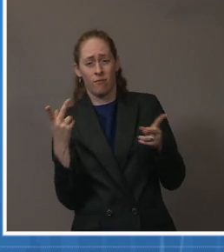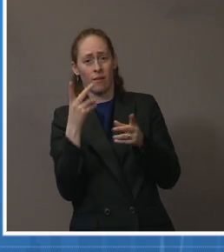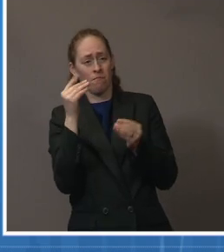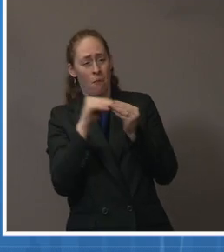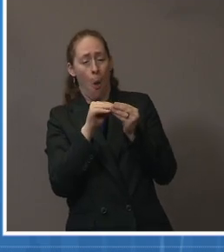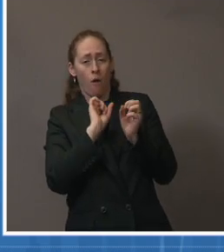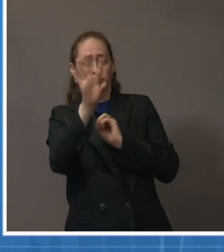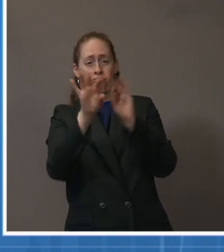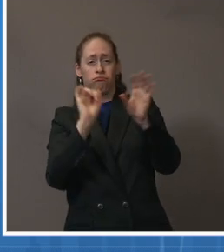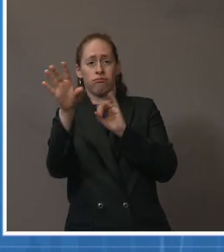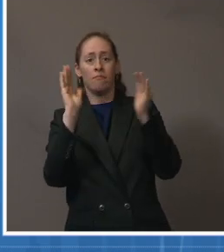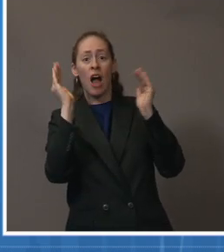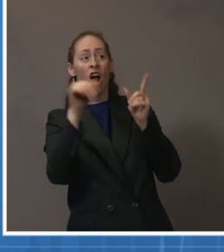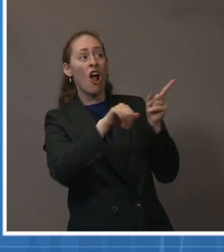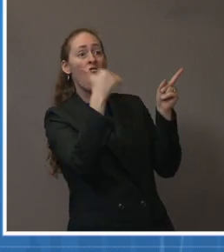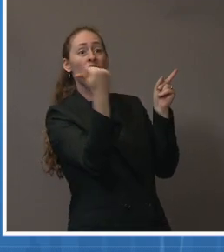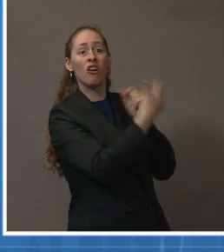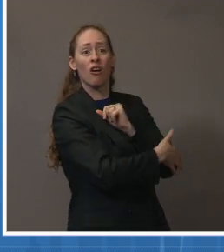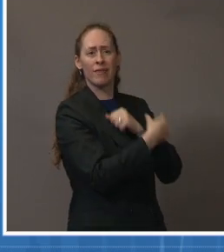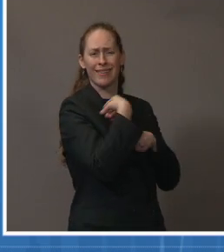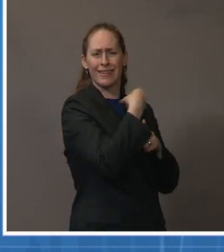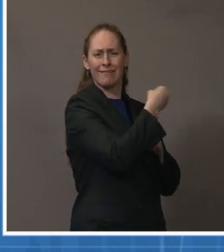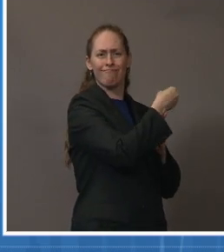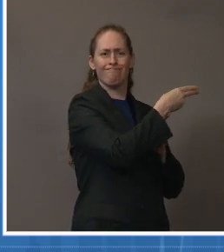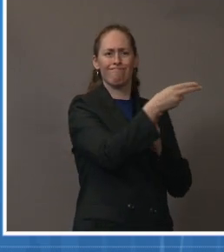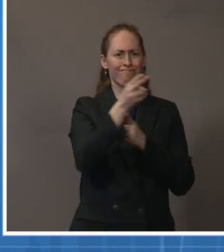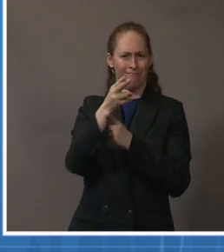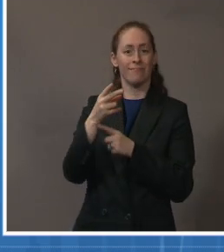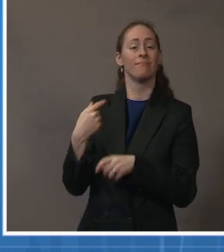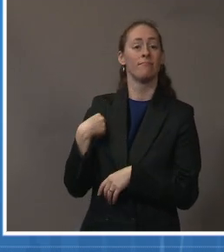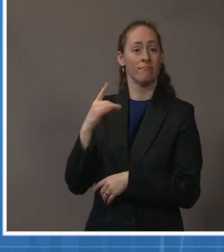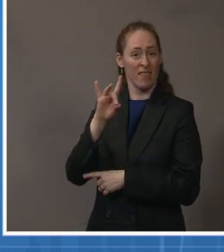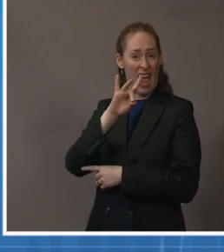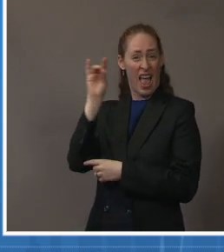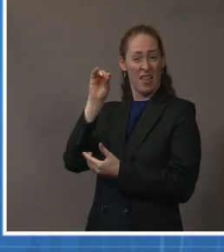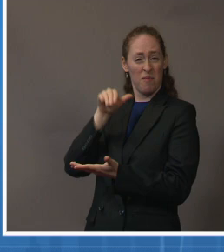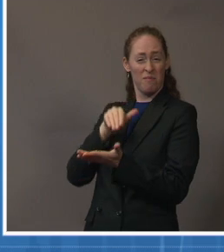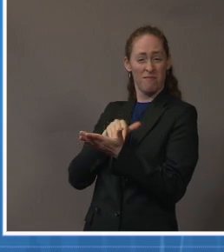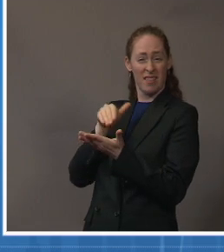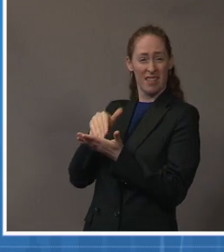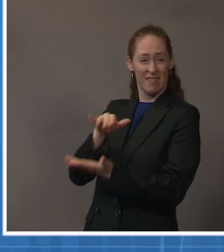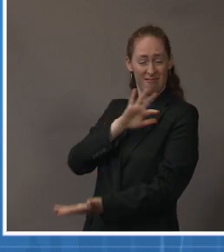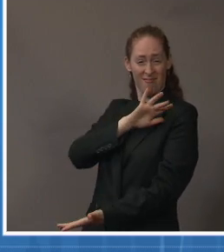represent 13 percent of the total vaccines produced by the United States by the end of this month.